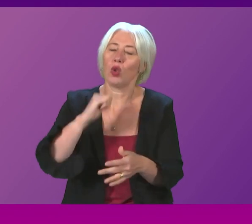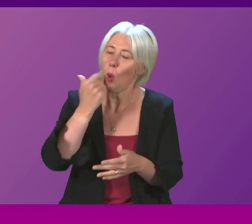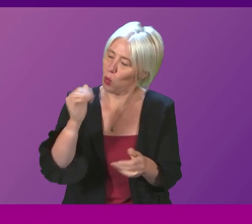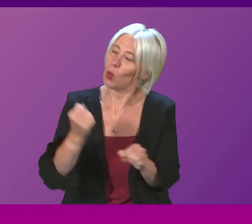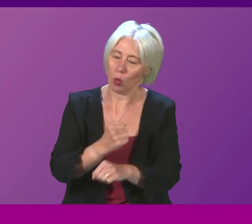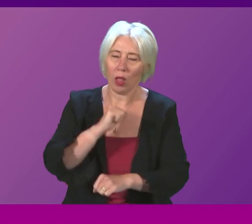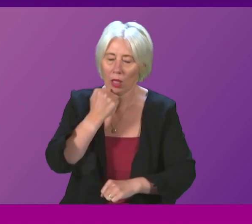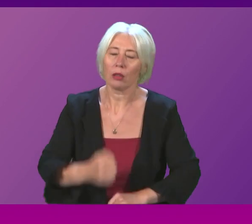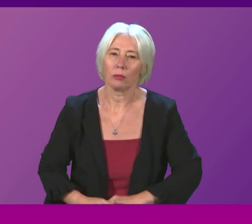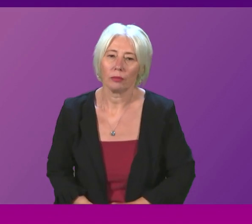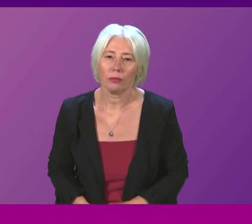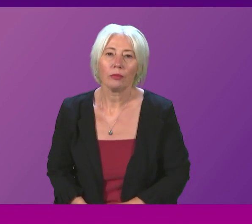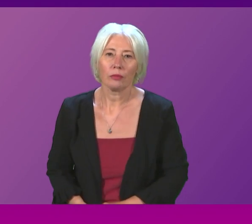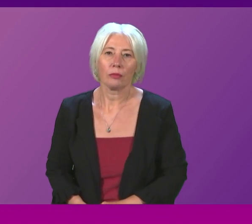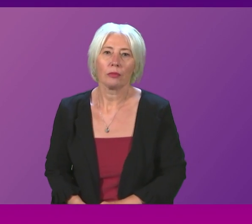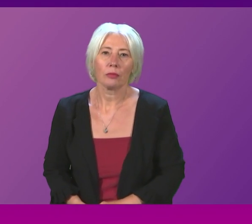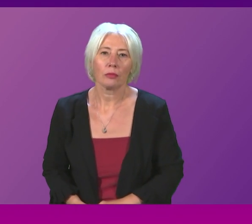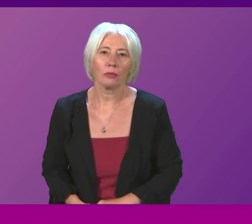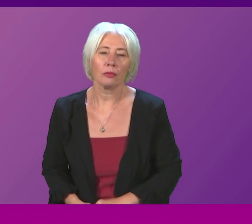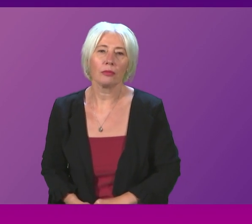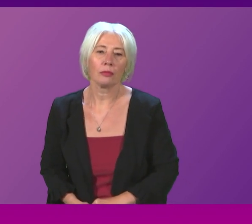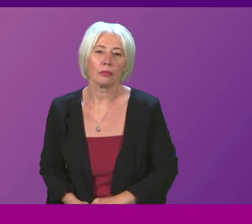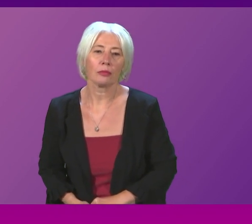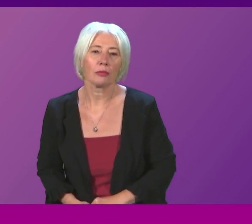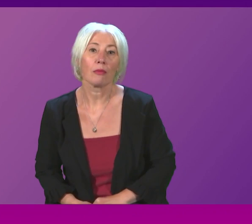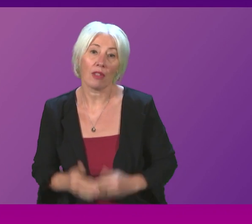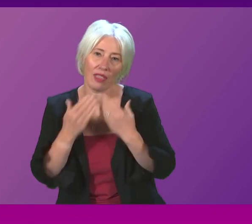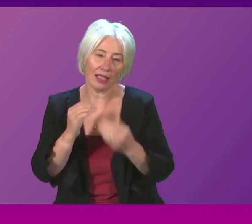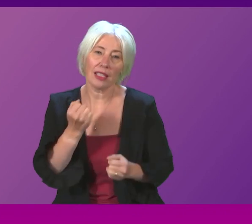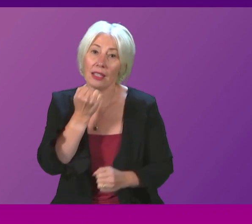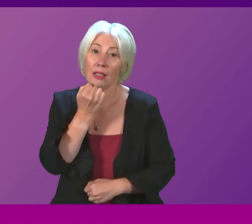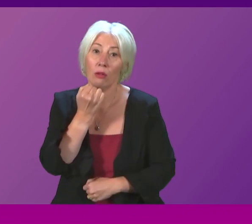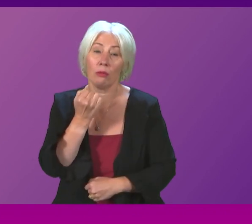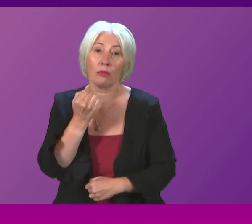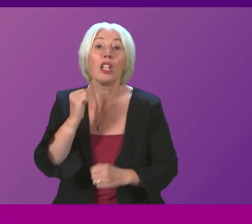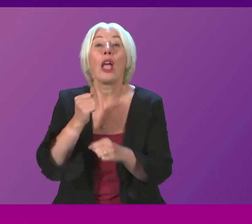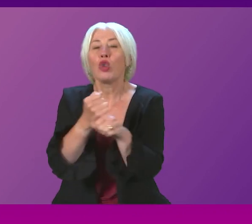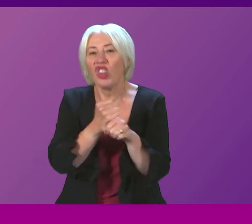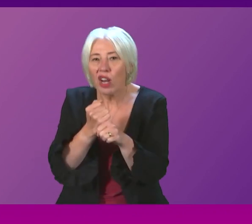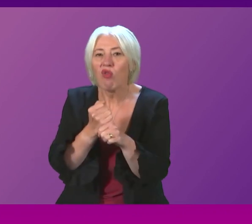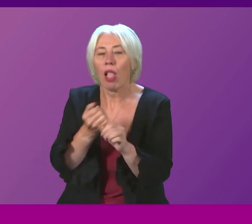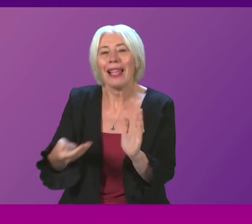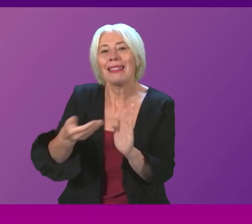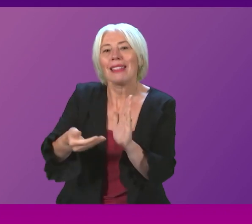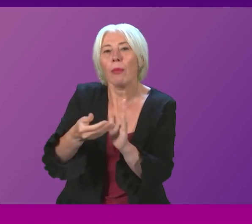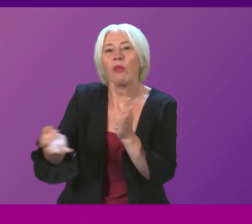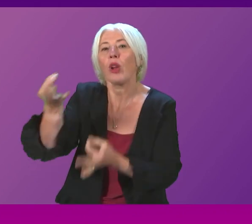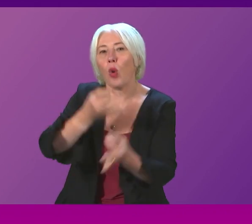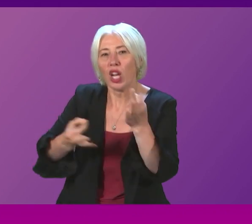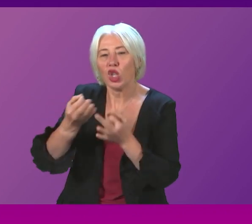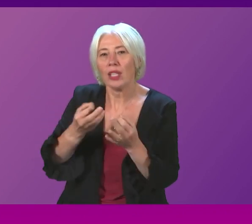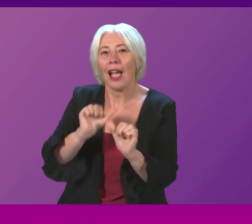I intend to take general and supplementary questions after question 6.